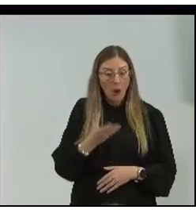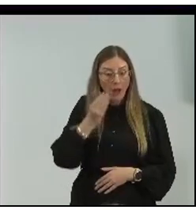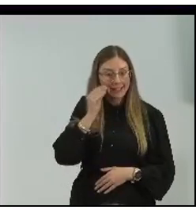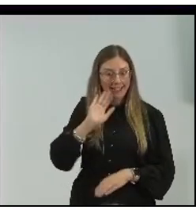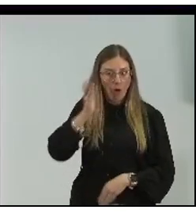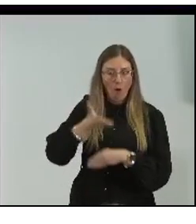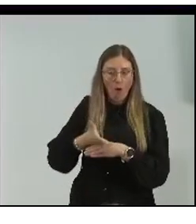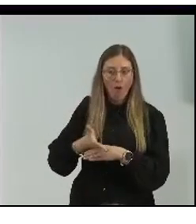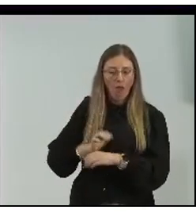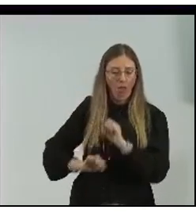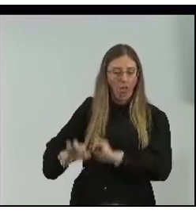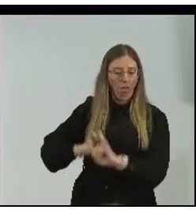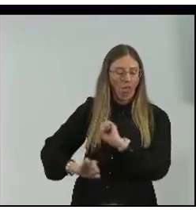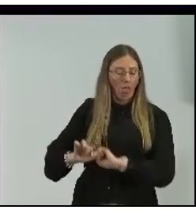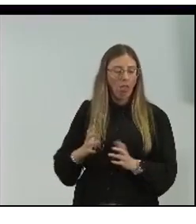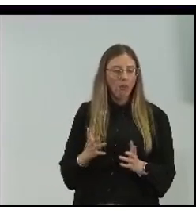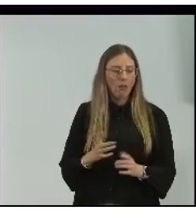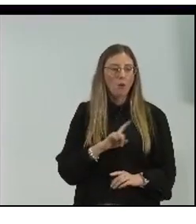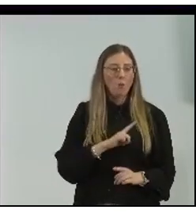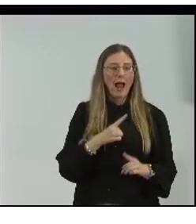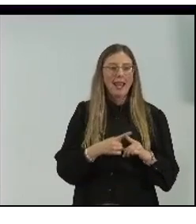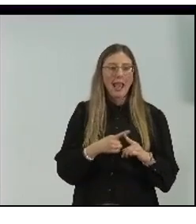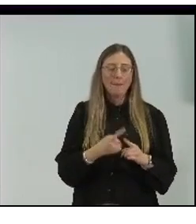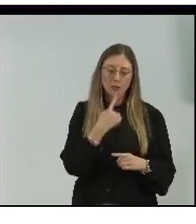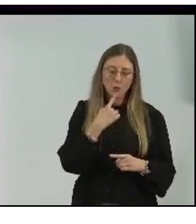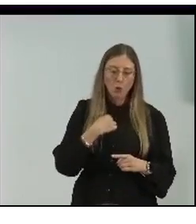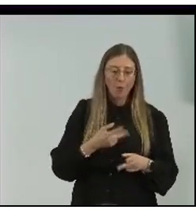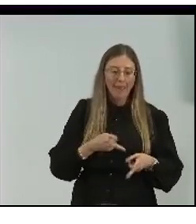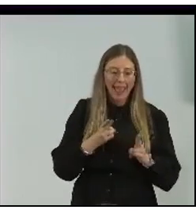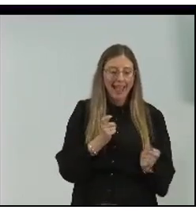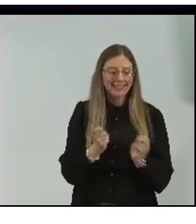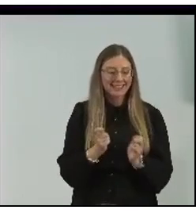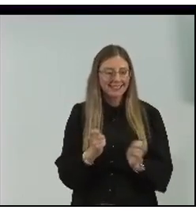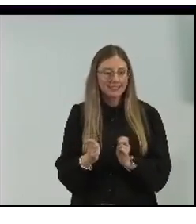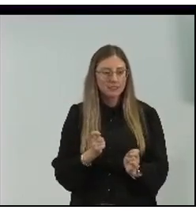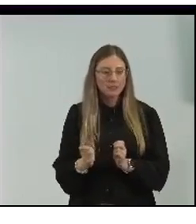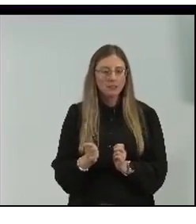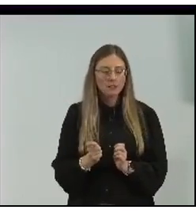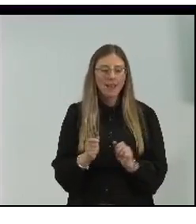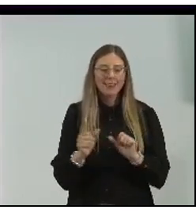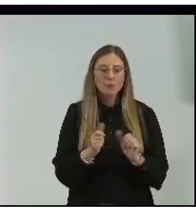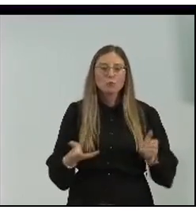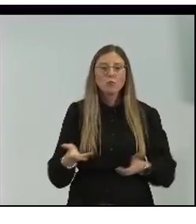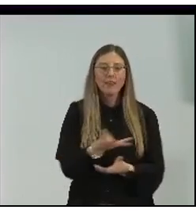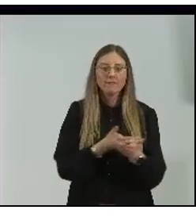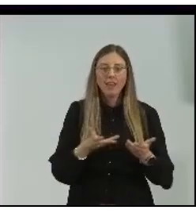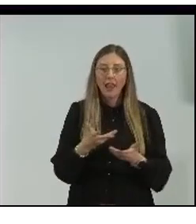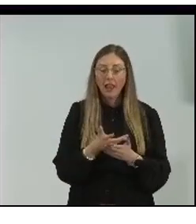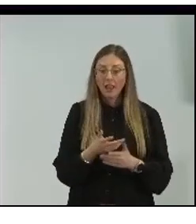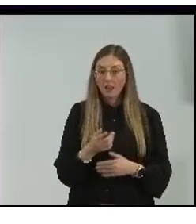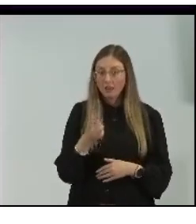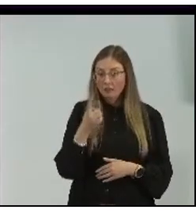because Emma was telling us about working at the edit stage and the very early briefing stage. I think that's some of this experience you have, isn't it?